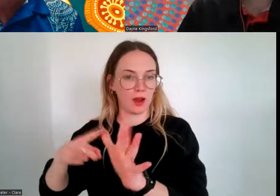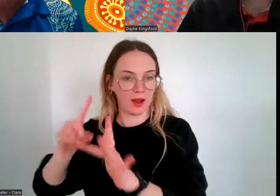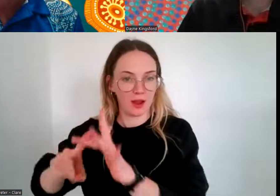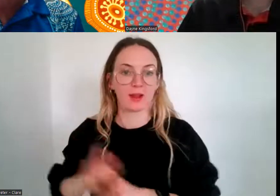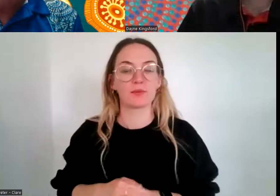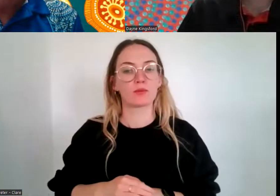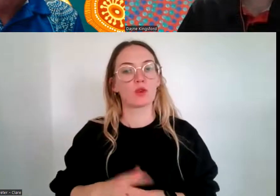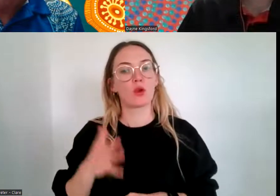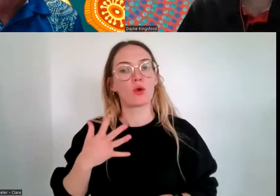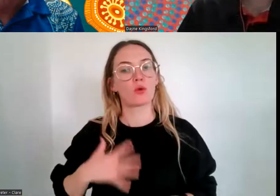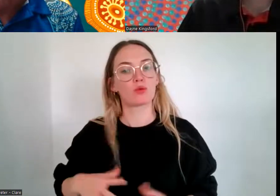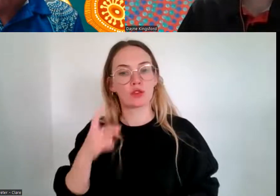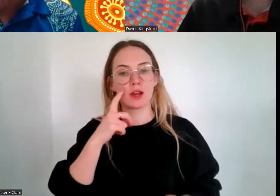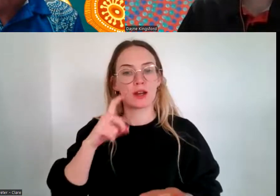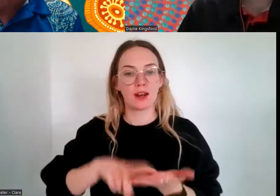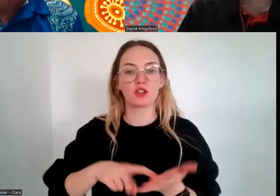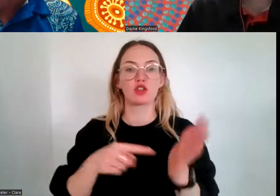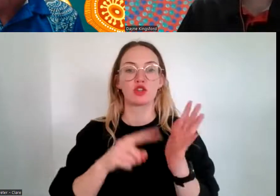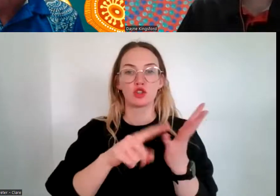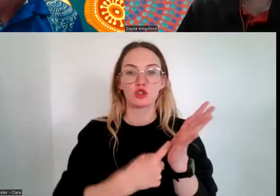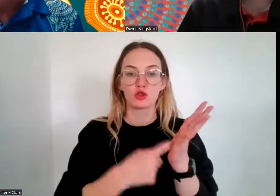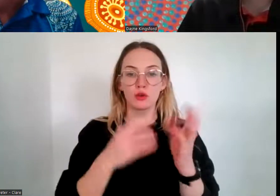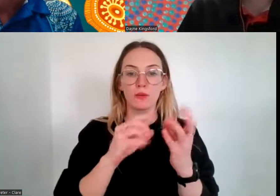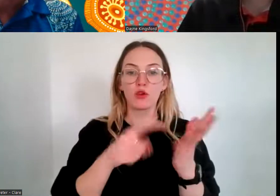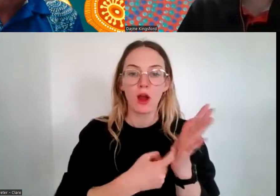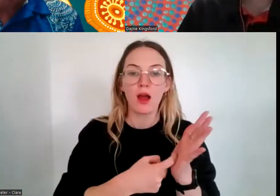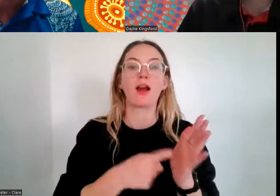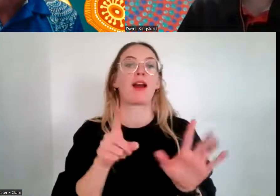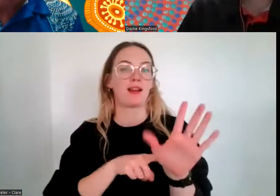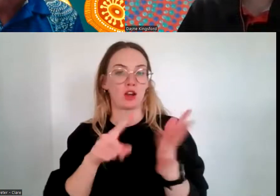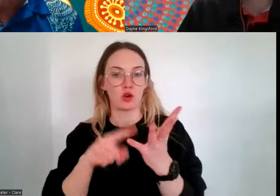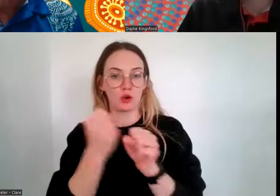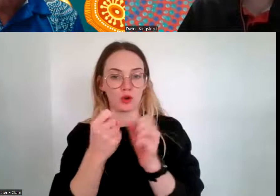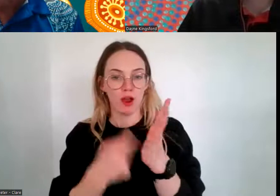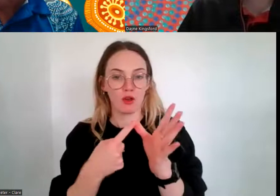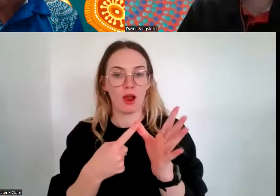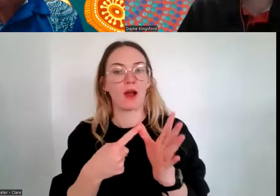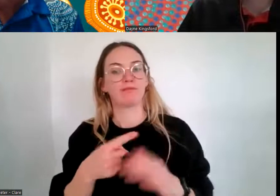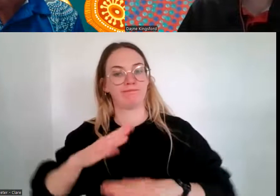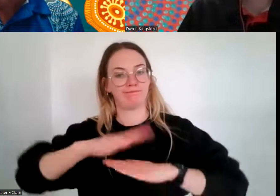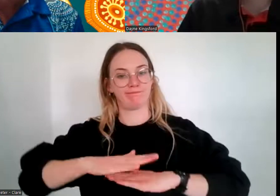people as first nations custodians of the land where we're hosting this webinar today.